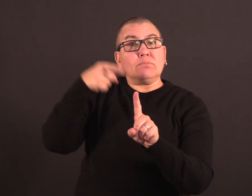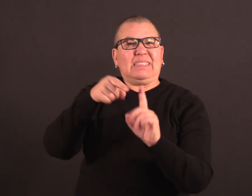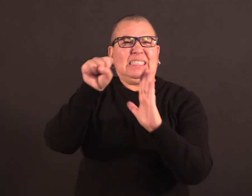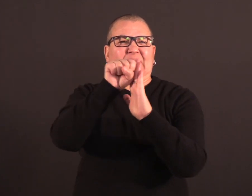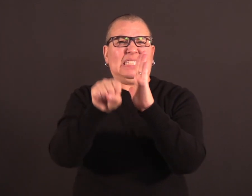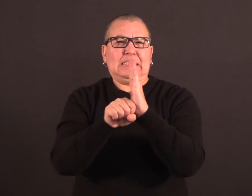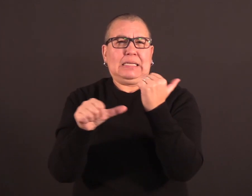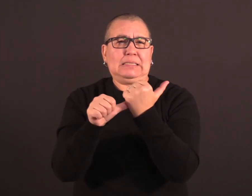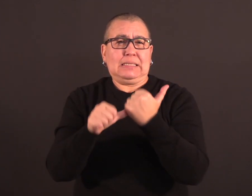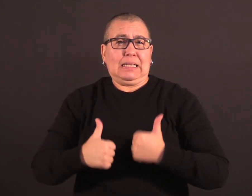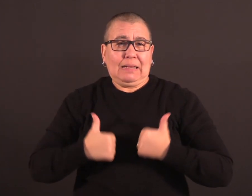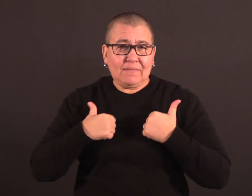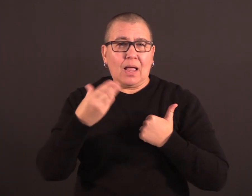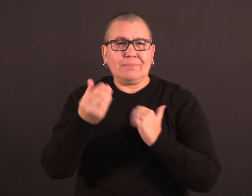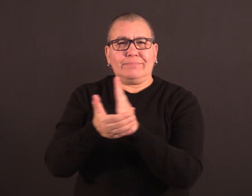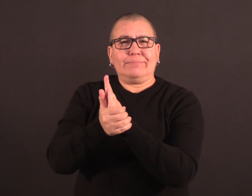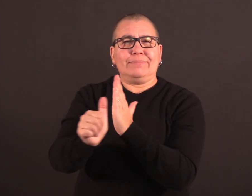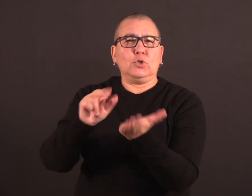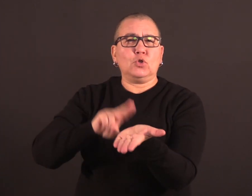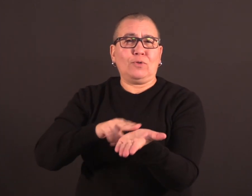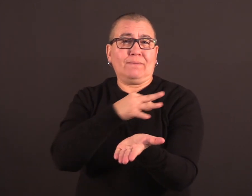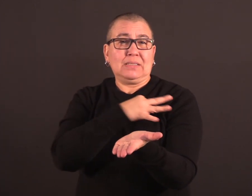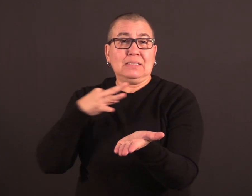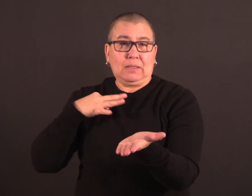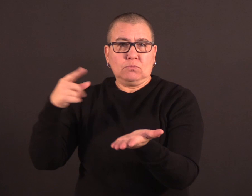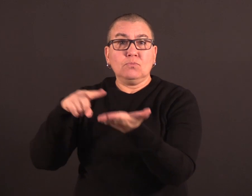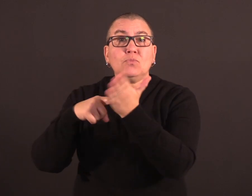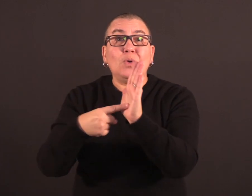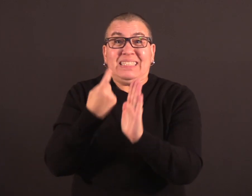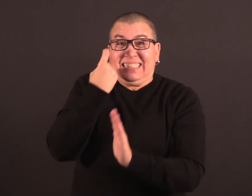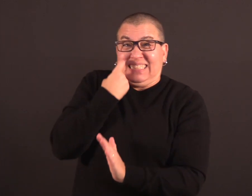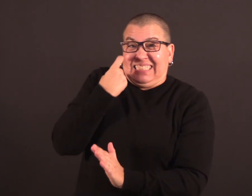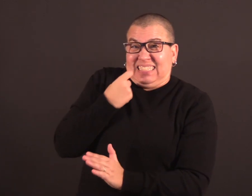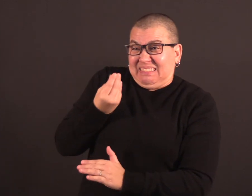Minnesota Department of Health data for the state’s assisted living and skilled nursing